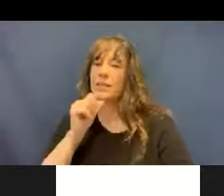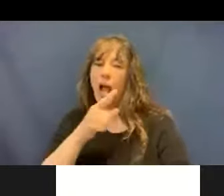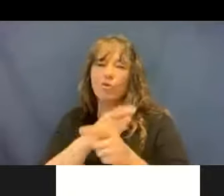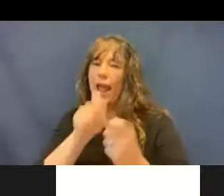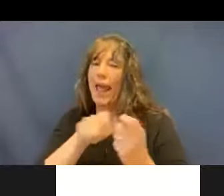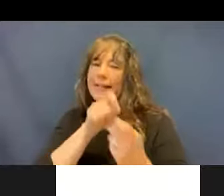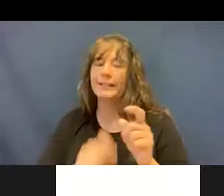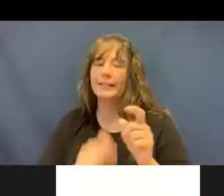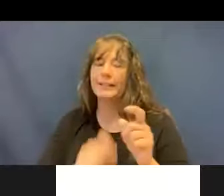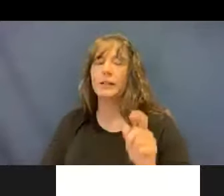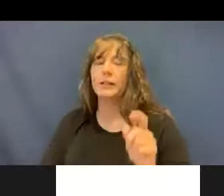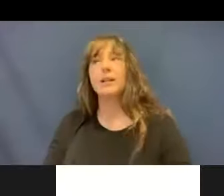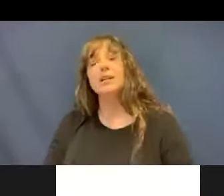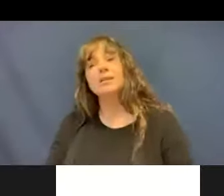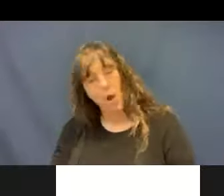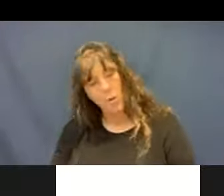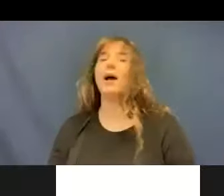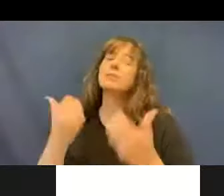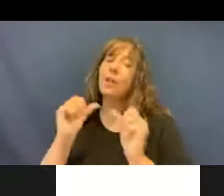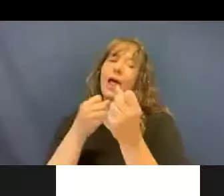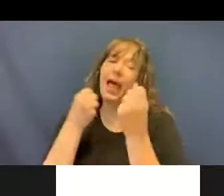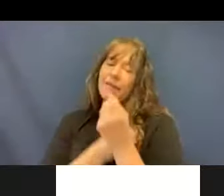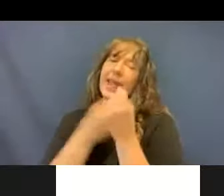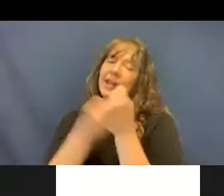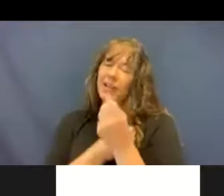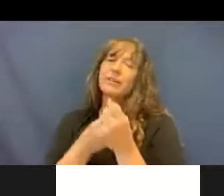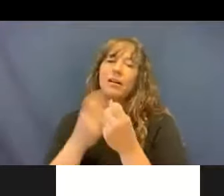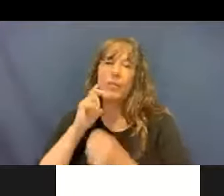still advocating for myself. I'm still fighting for that CART captioning, but it's something